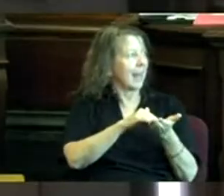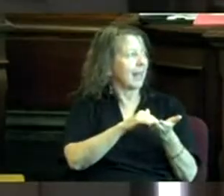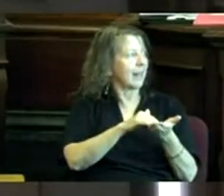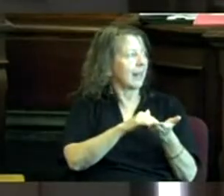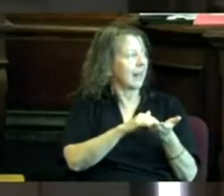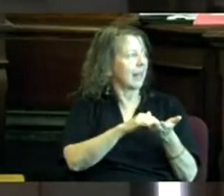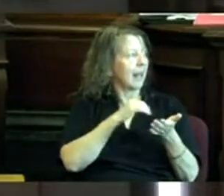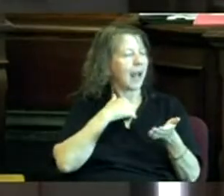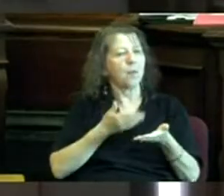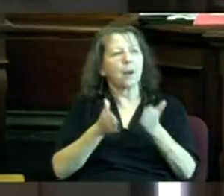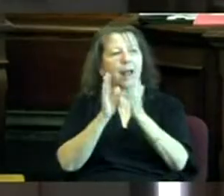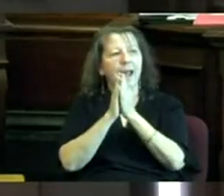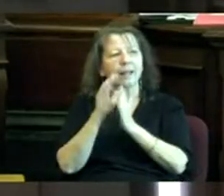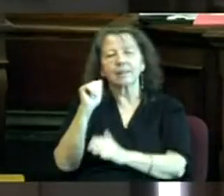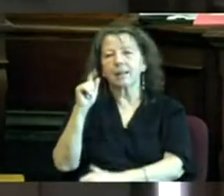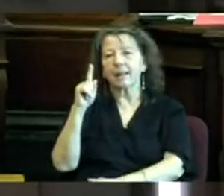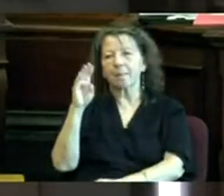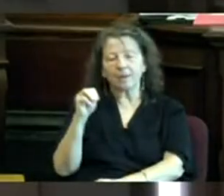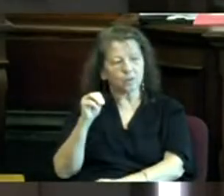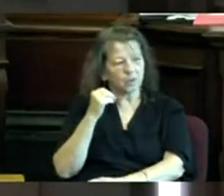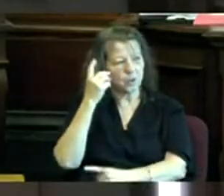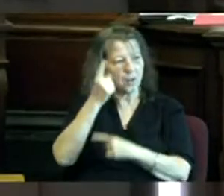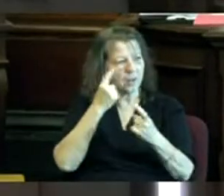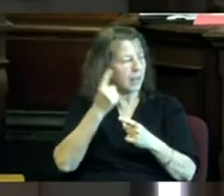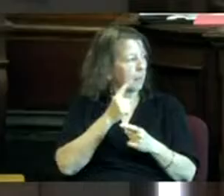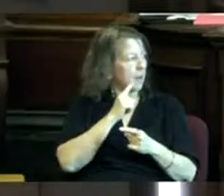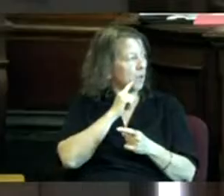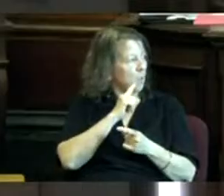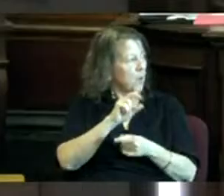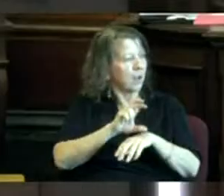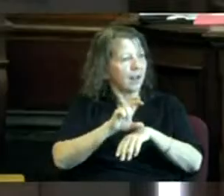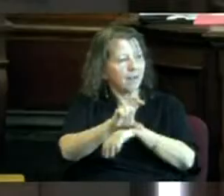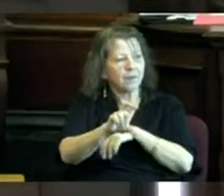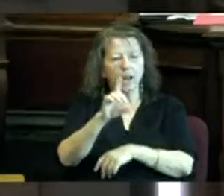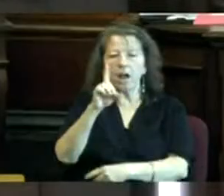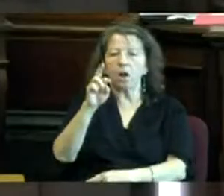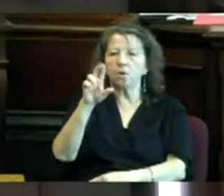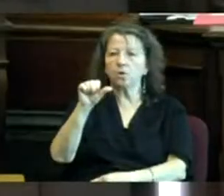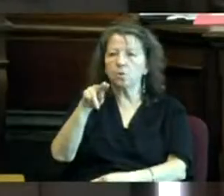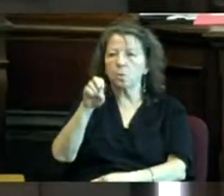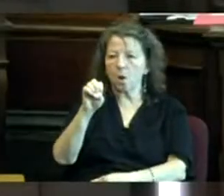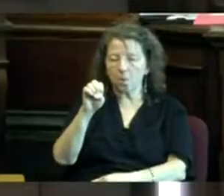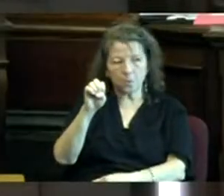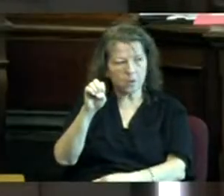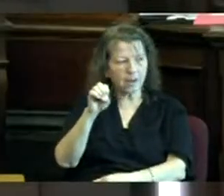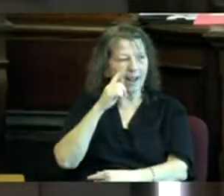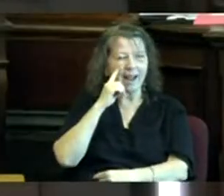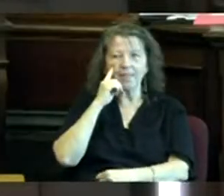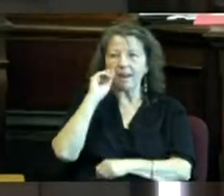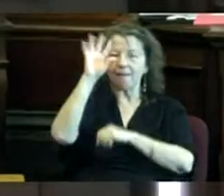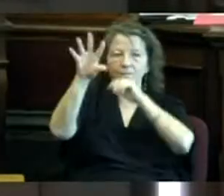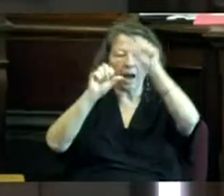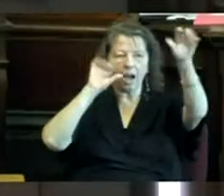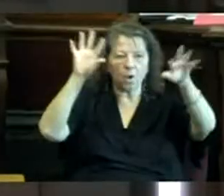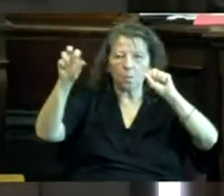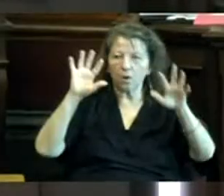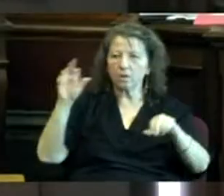questions, comments or concerns? I'll just repeat that. I will continue to ask the administration to think about